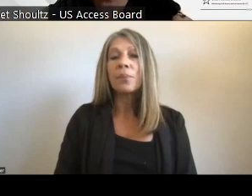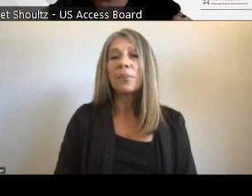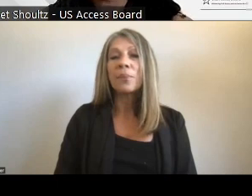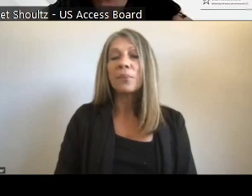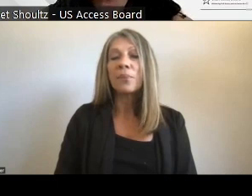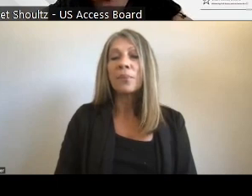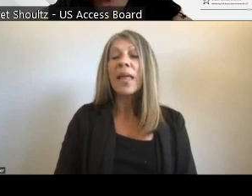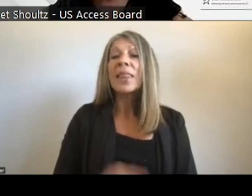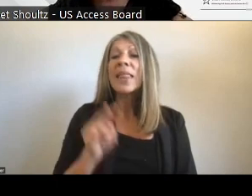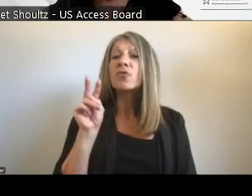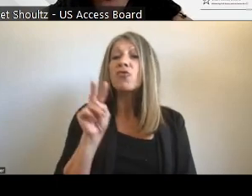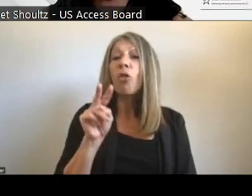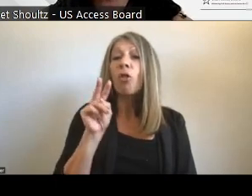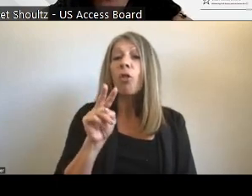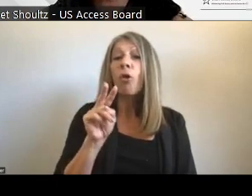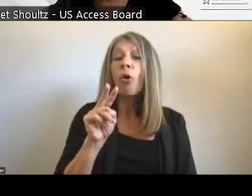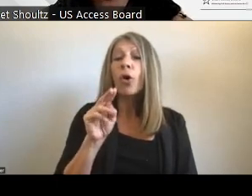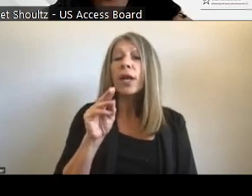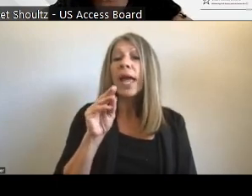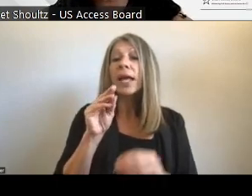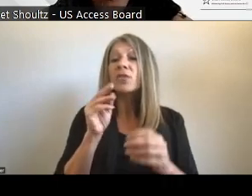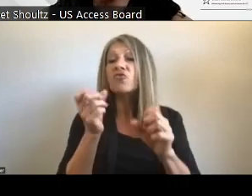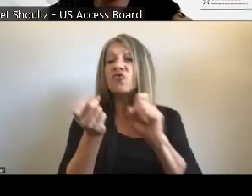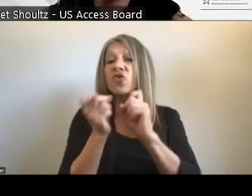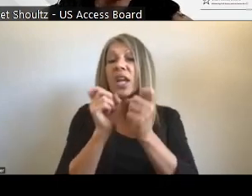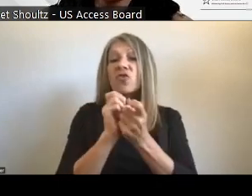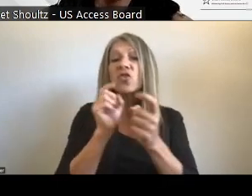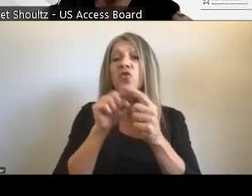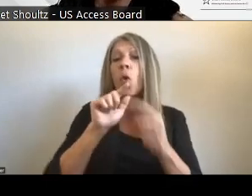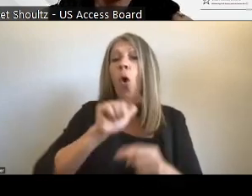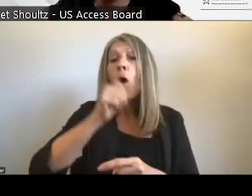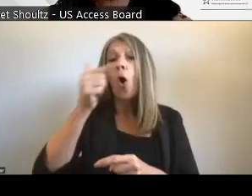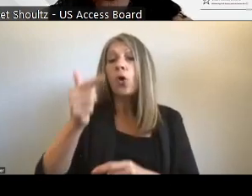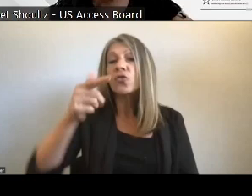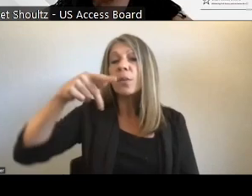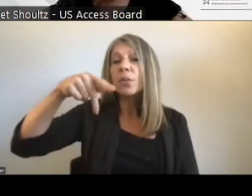Let's look at revisions to alternate pedestrian access routes next.